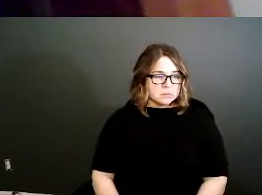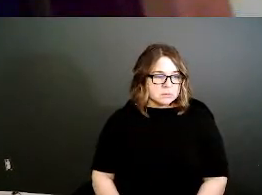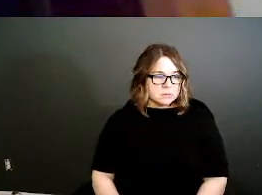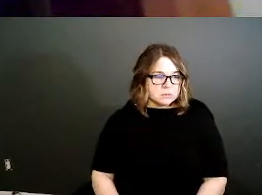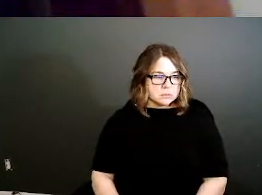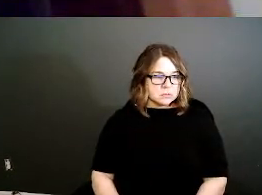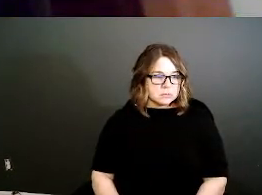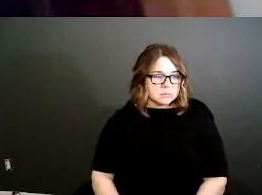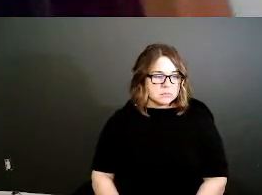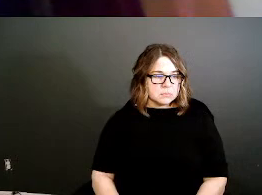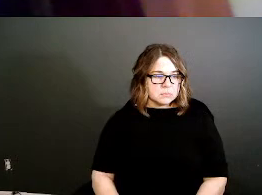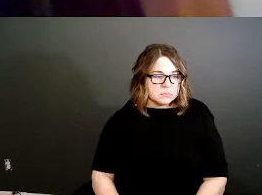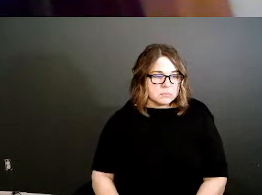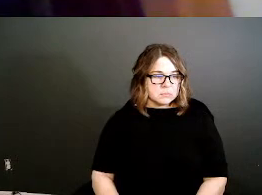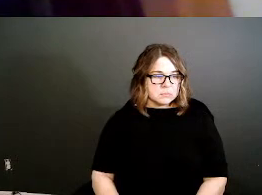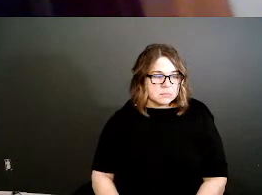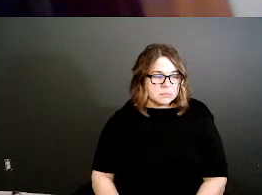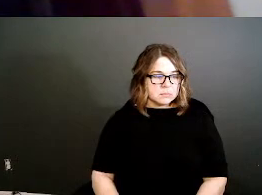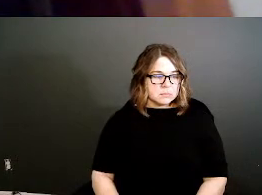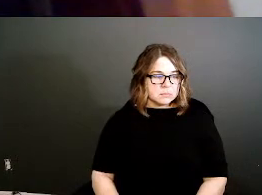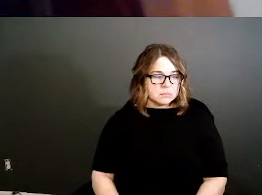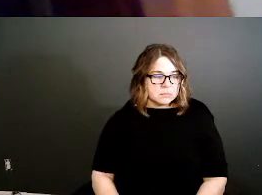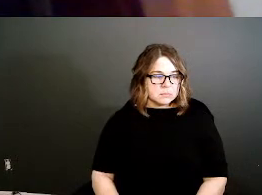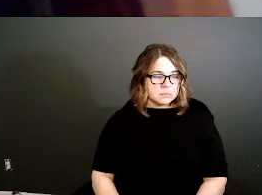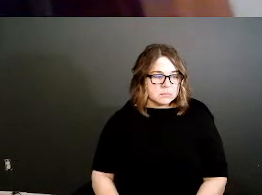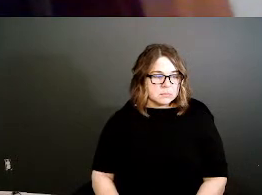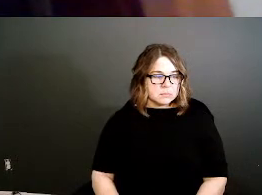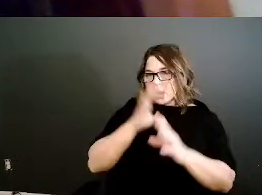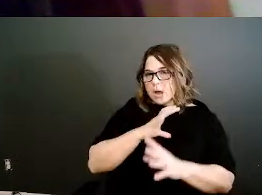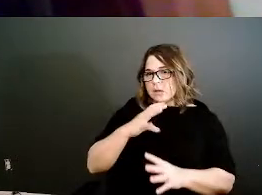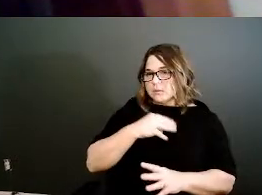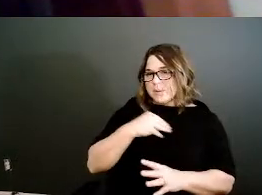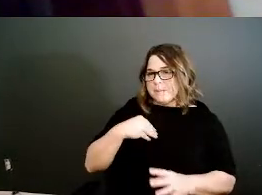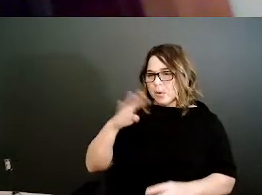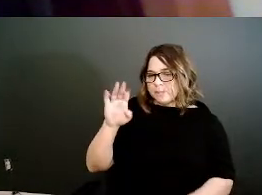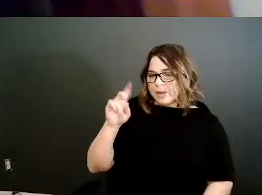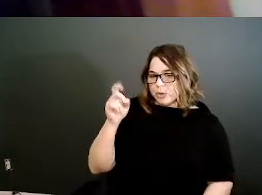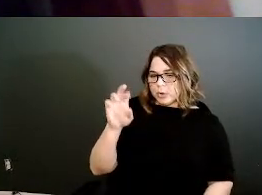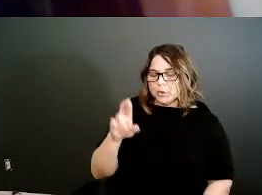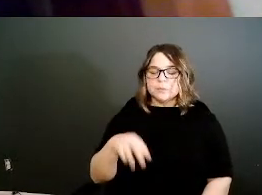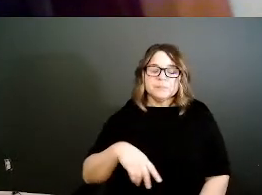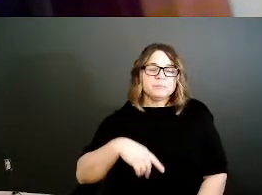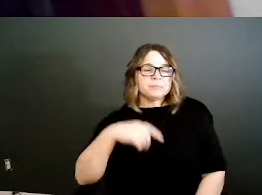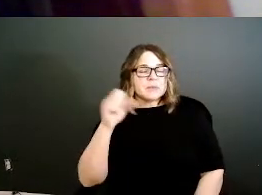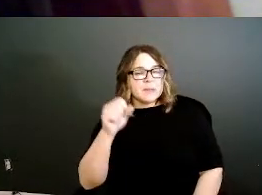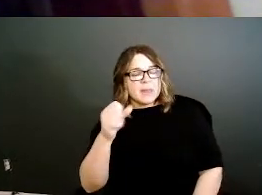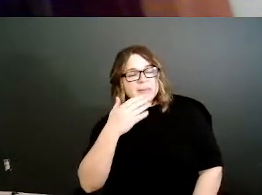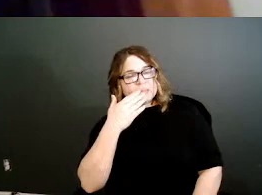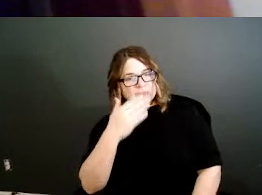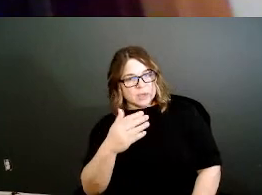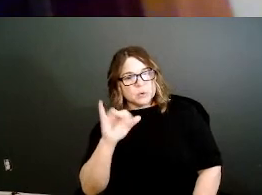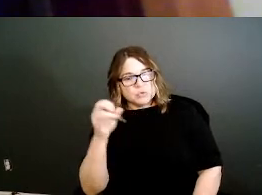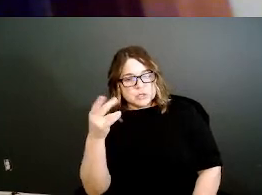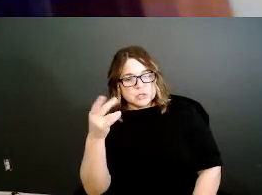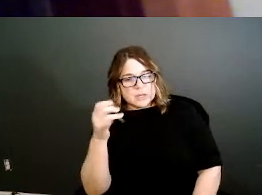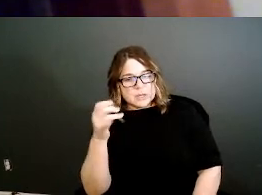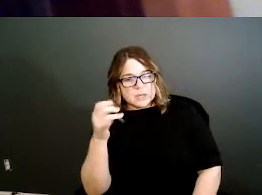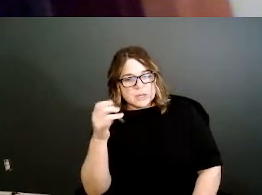CLERK COULD BRING THAT UP. I DO OFFER MY APOLOGIES TO COUNCIL MEMBERS ON THIS. WE DID TAKE THIS ITEM UP ON FRIDAY. I BELIEVE IT'S CAPTURED IN THE